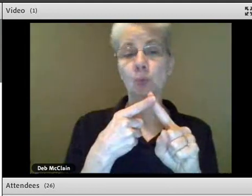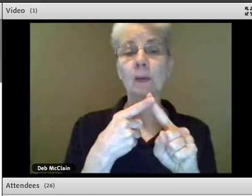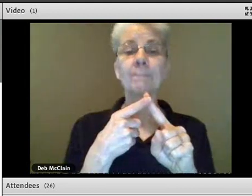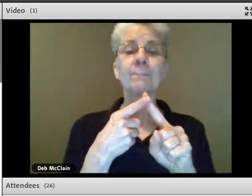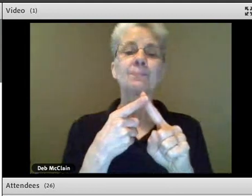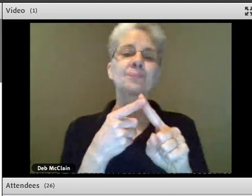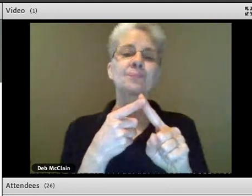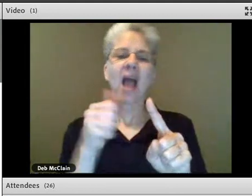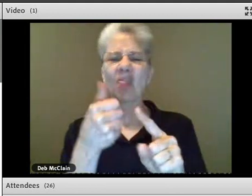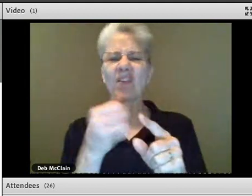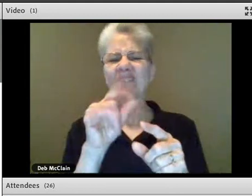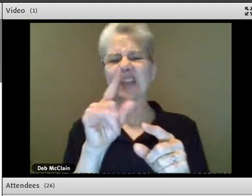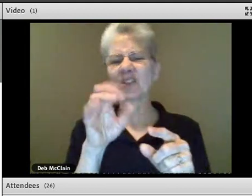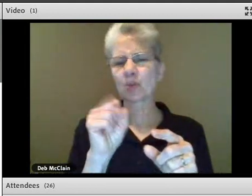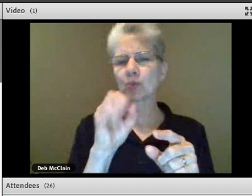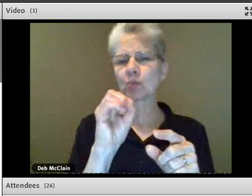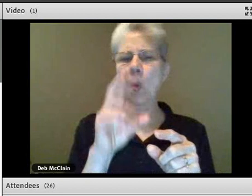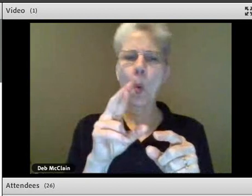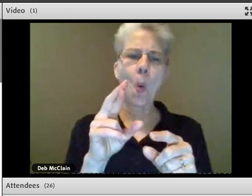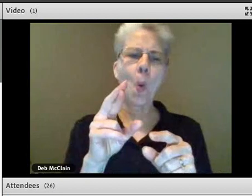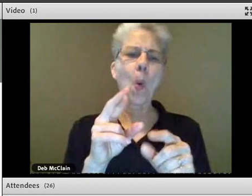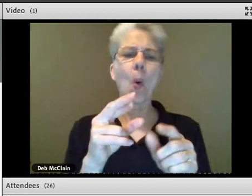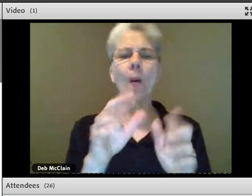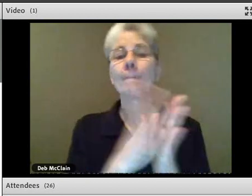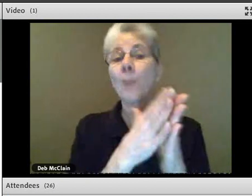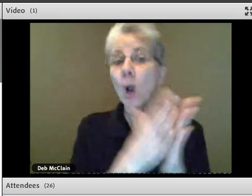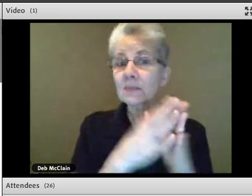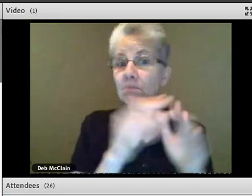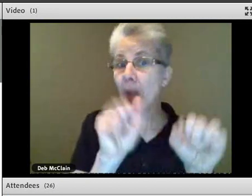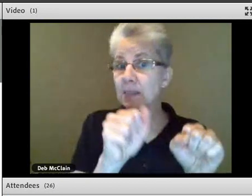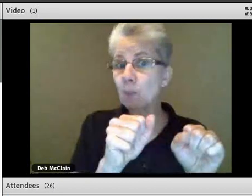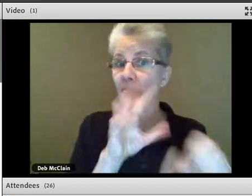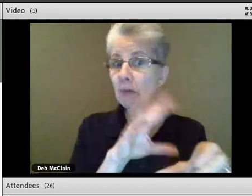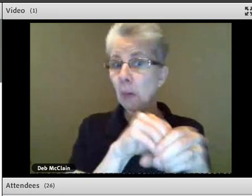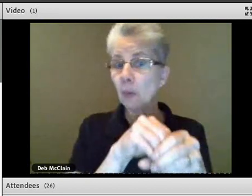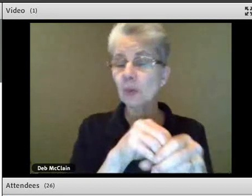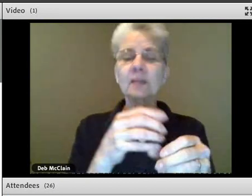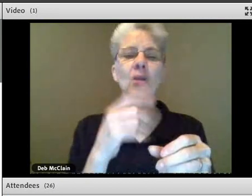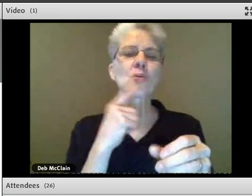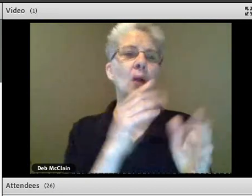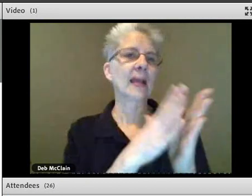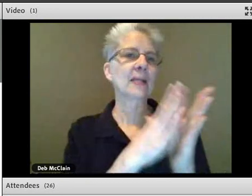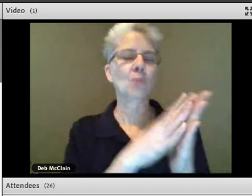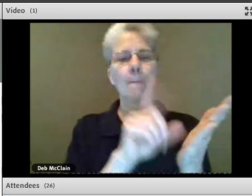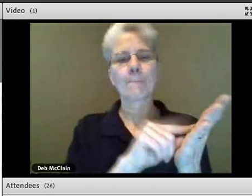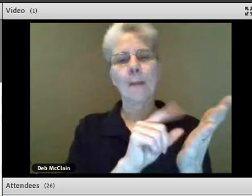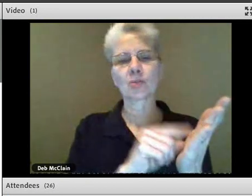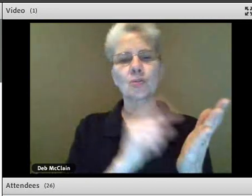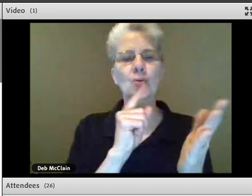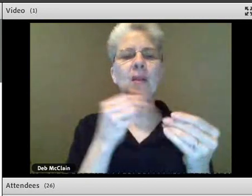or other features or other, for instance, textbooks. So you can actually have a textbook publisher give you their own content,